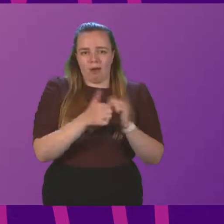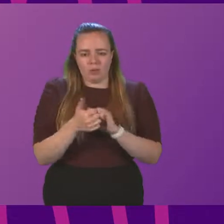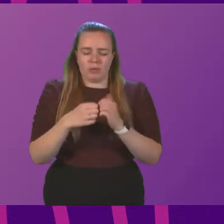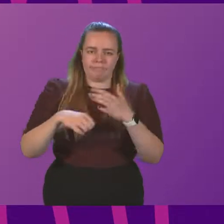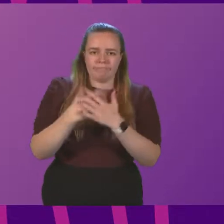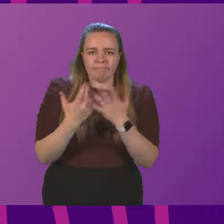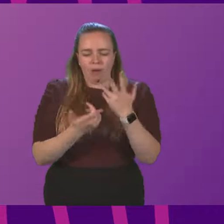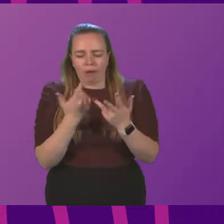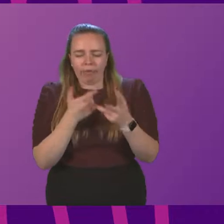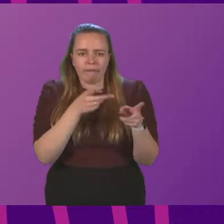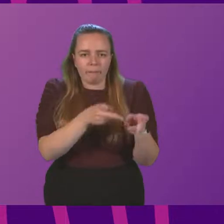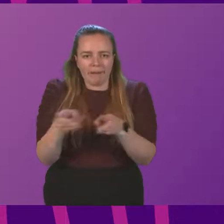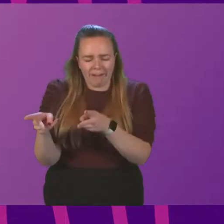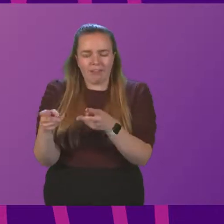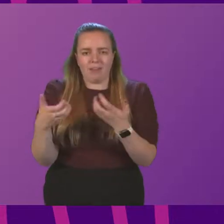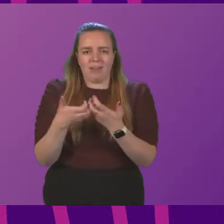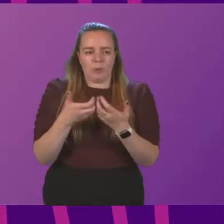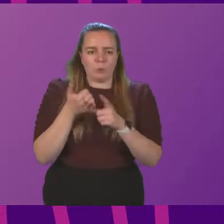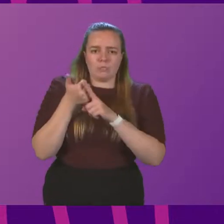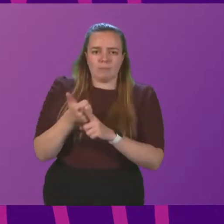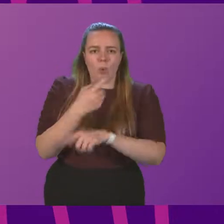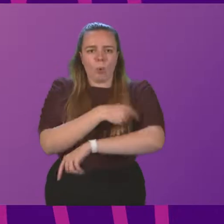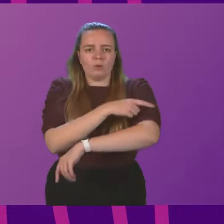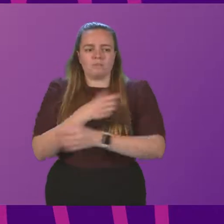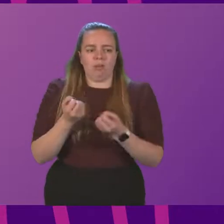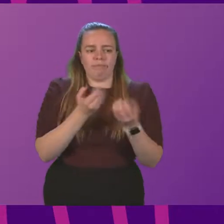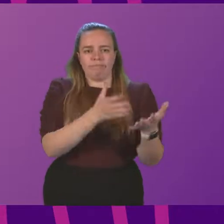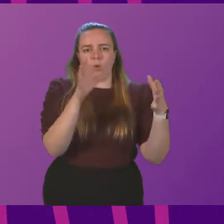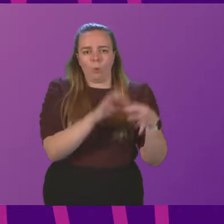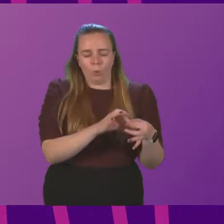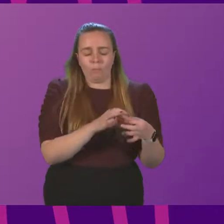pathways that support hospital discharges, including the use of interim care options.